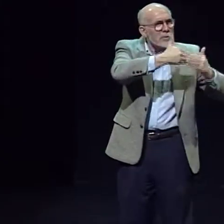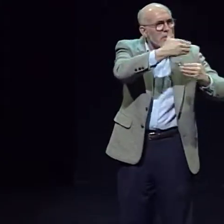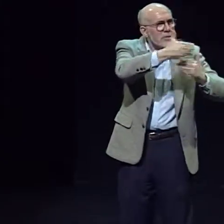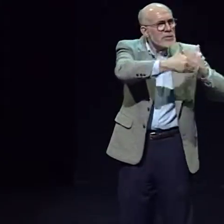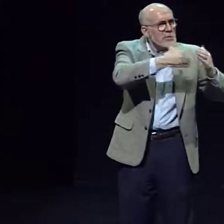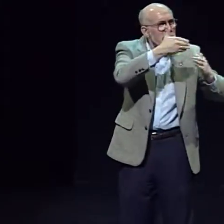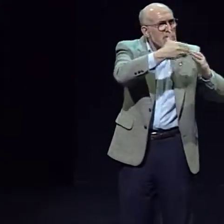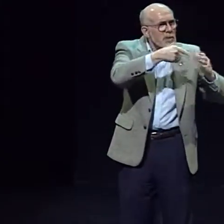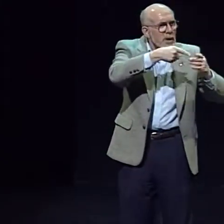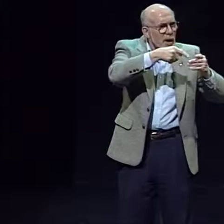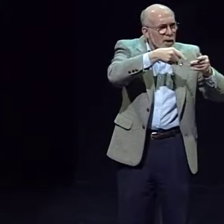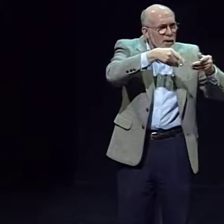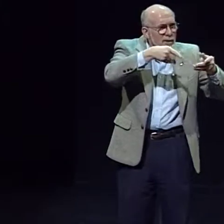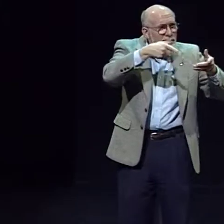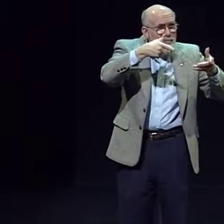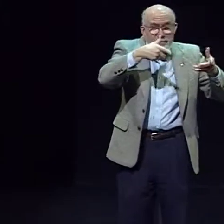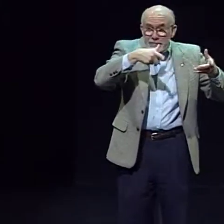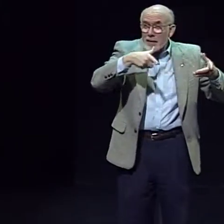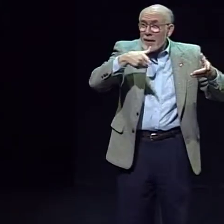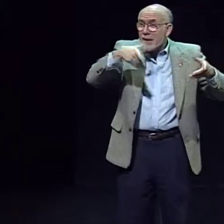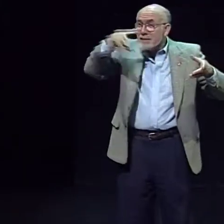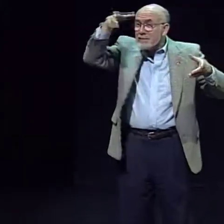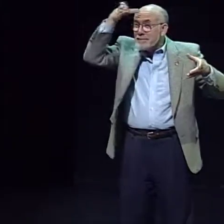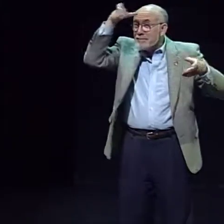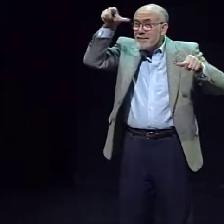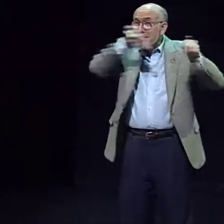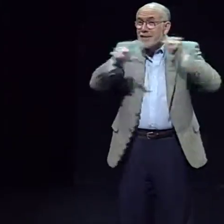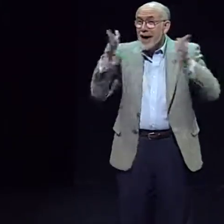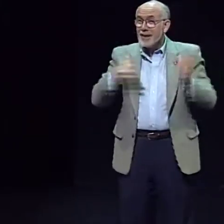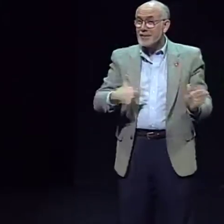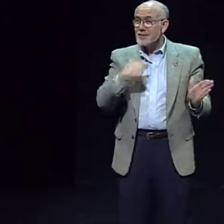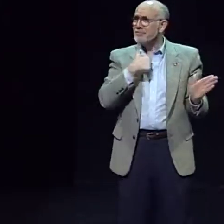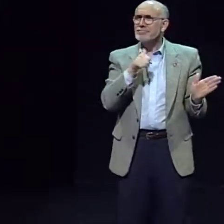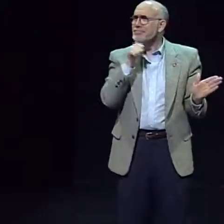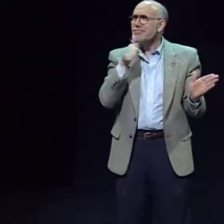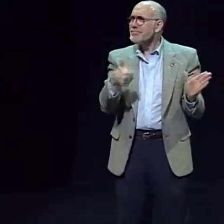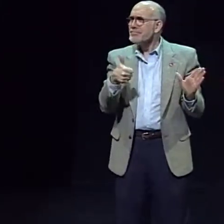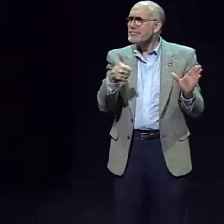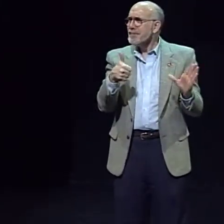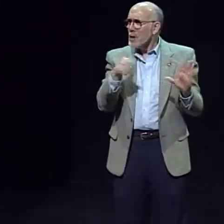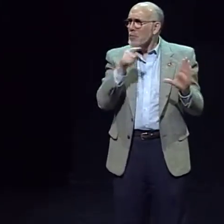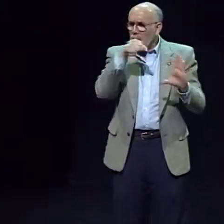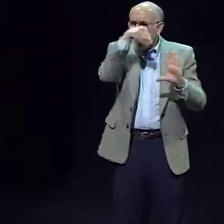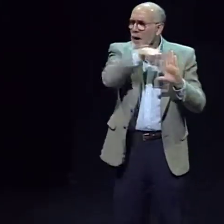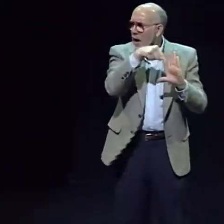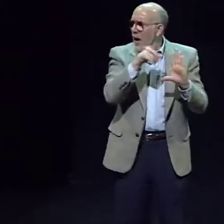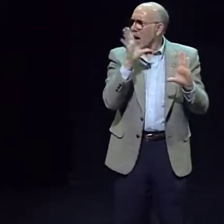HOW THE PHOTO GETS DEVELOPED WHILE IT'S STILL IN THE CAMERA? I'M NOT A CHEMIST,